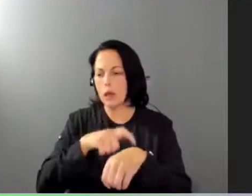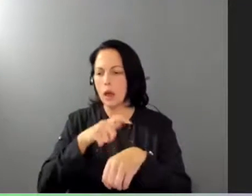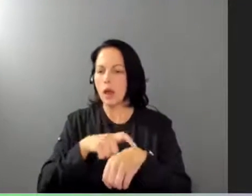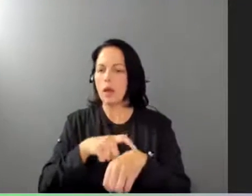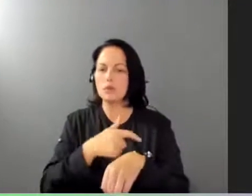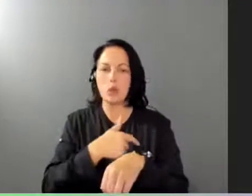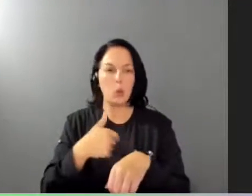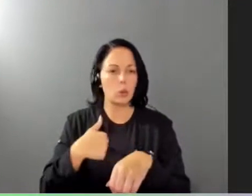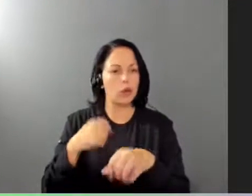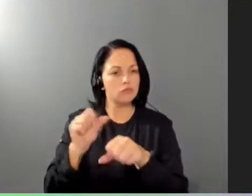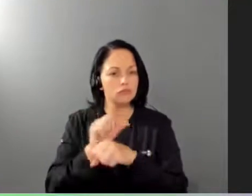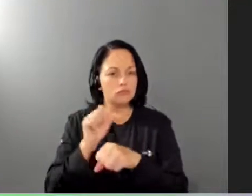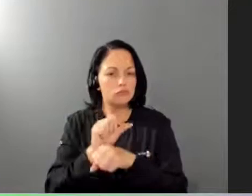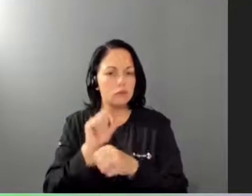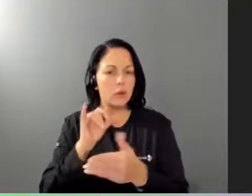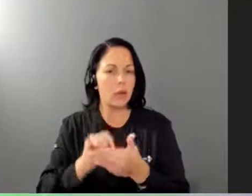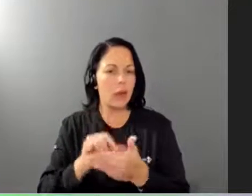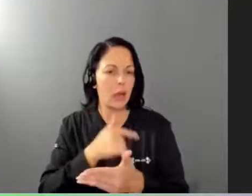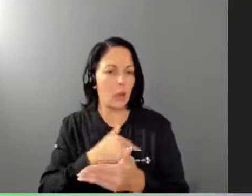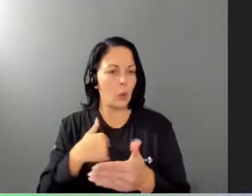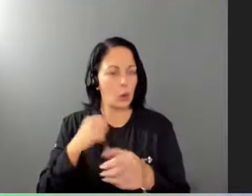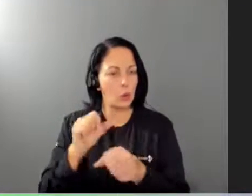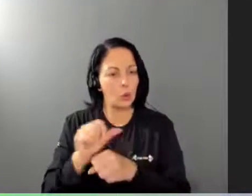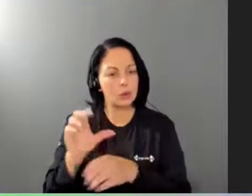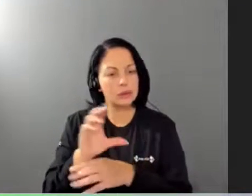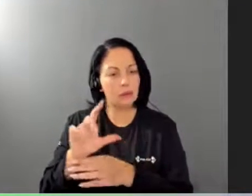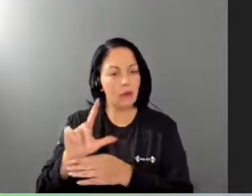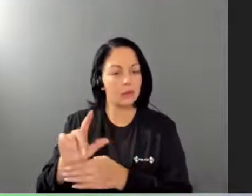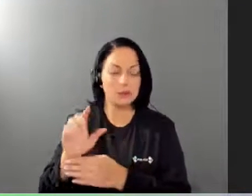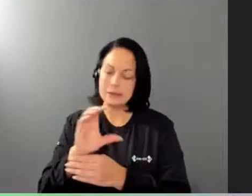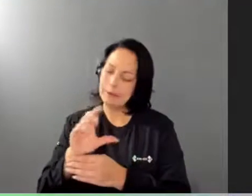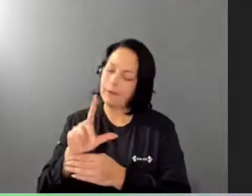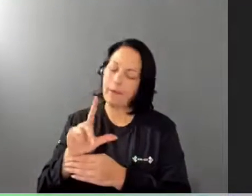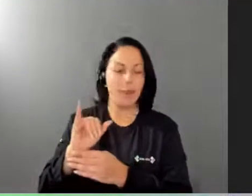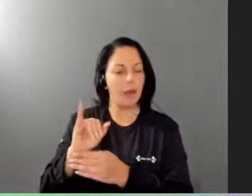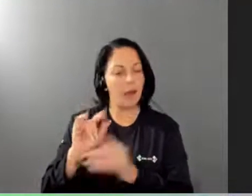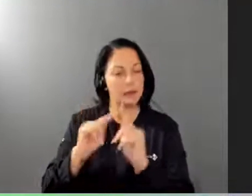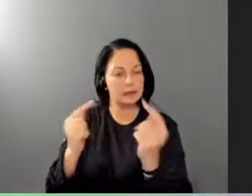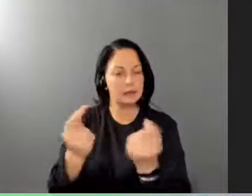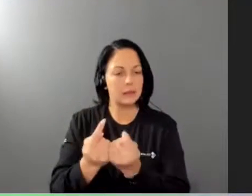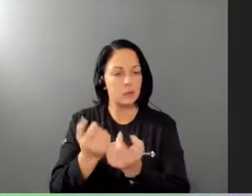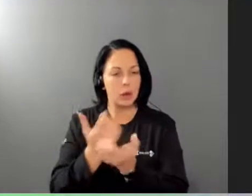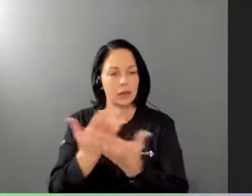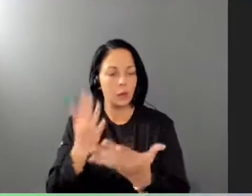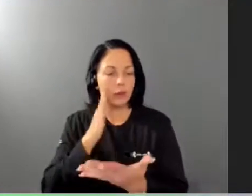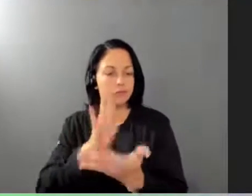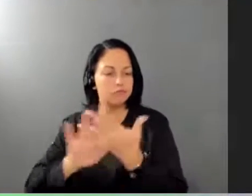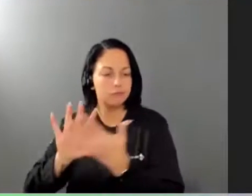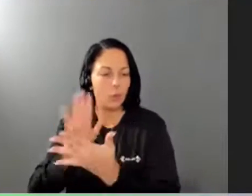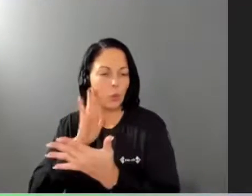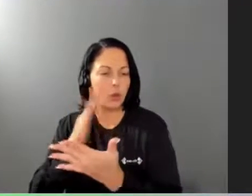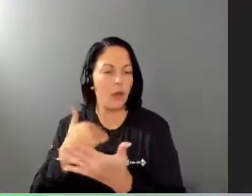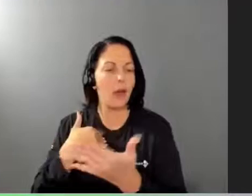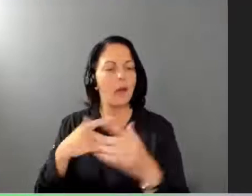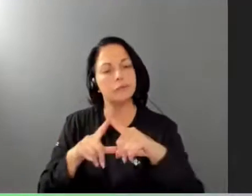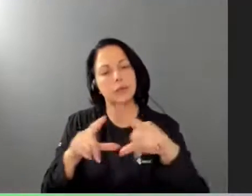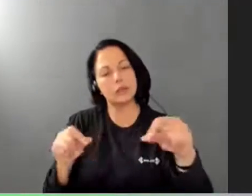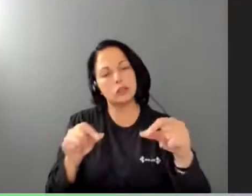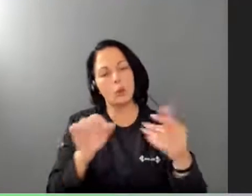their scorecard. Special cases like native apps like mobile took a little more time to roll out so we're